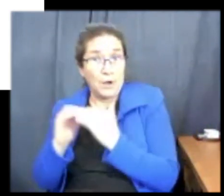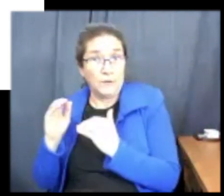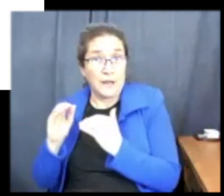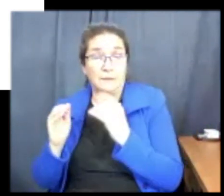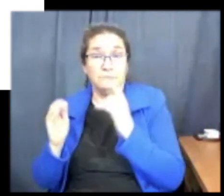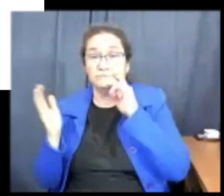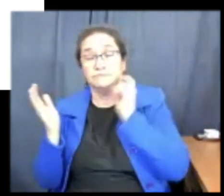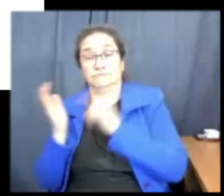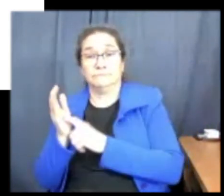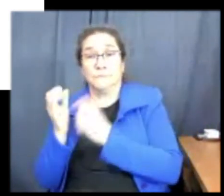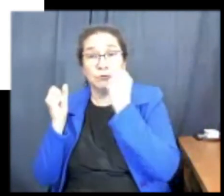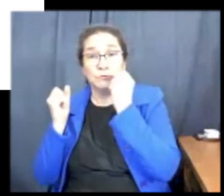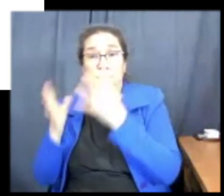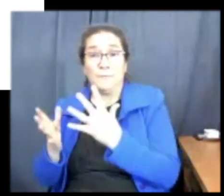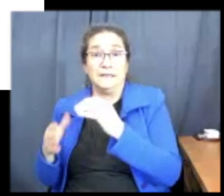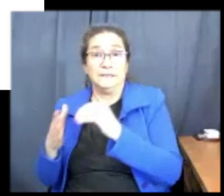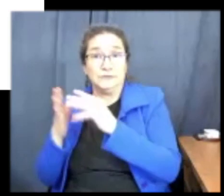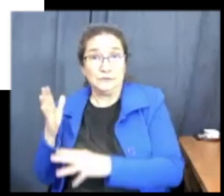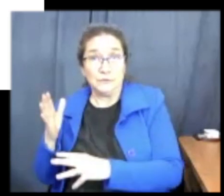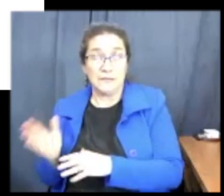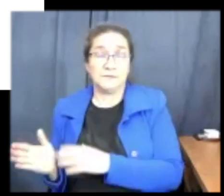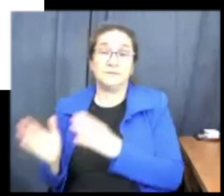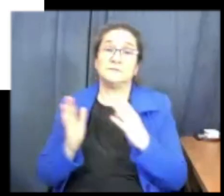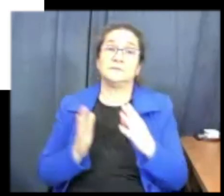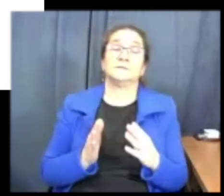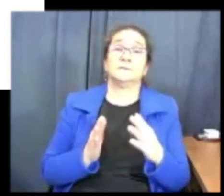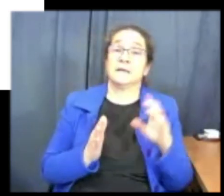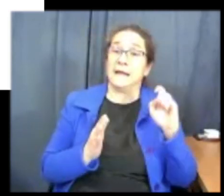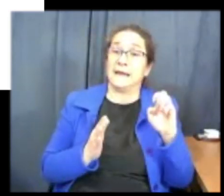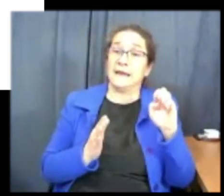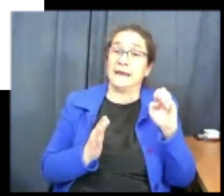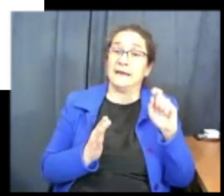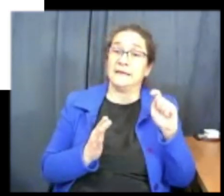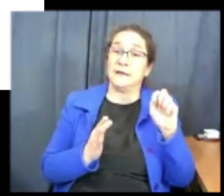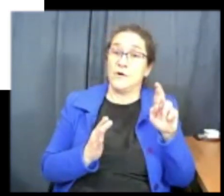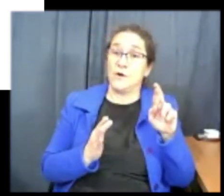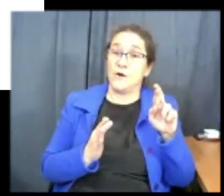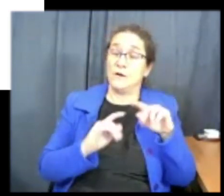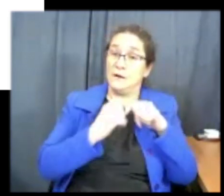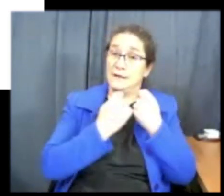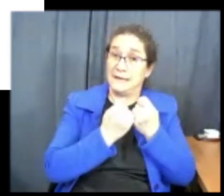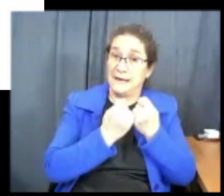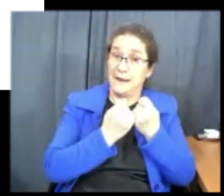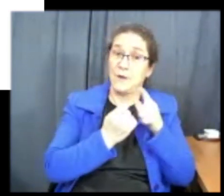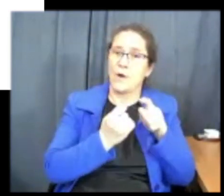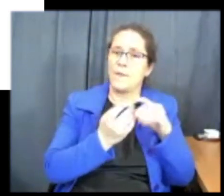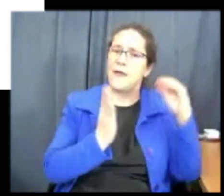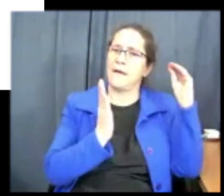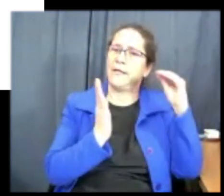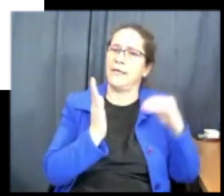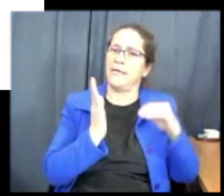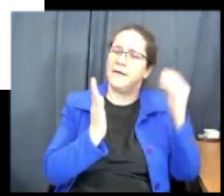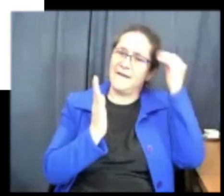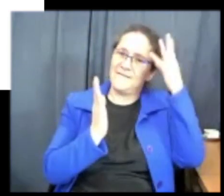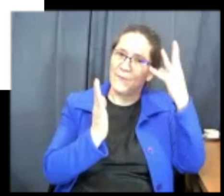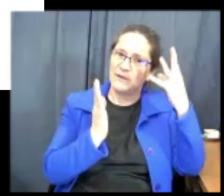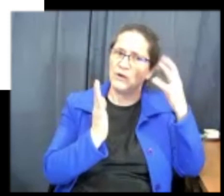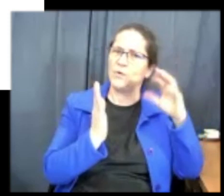And are the ETR teams placing the data over personal opinions. We all know that there's times that parents